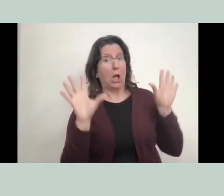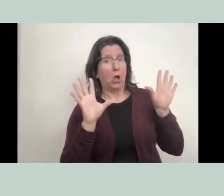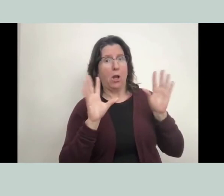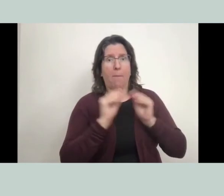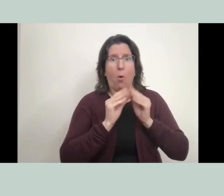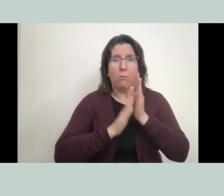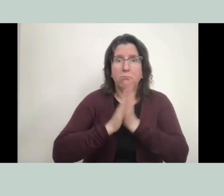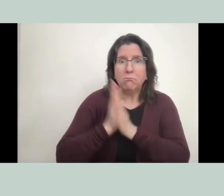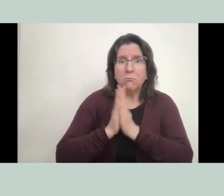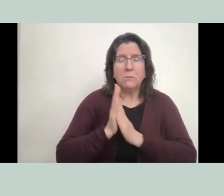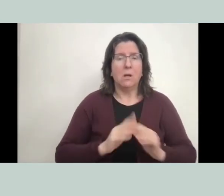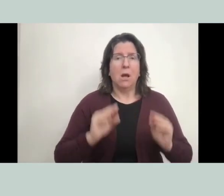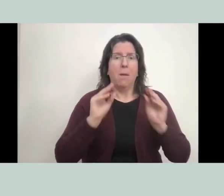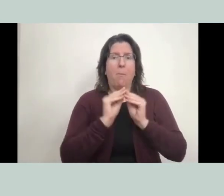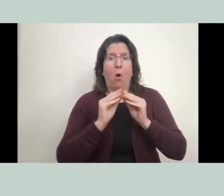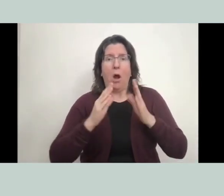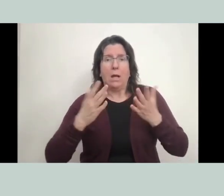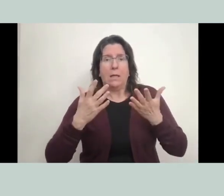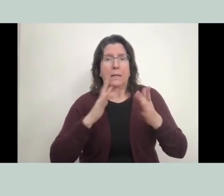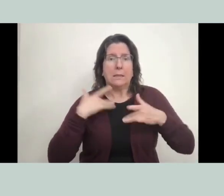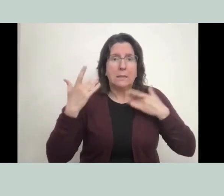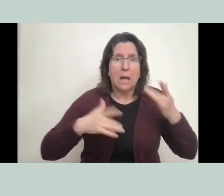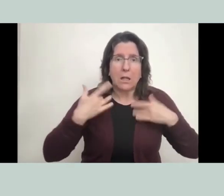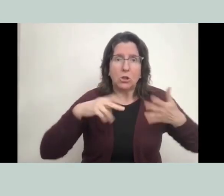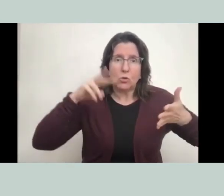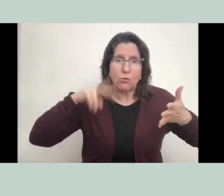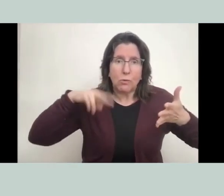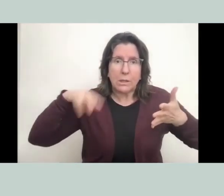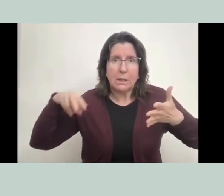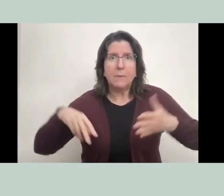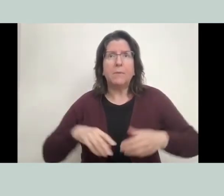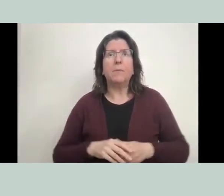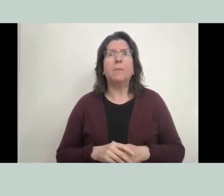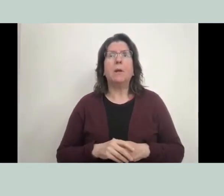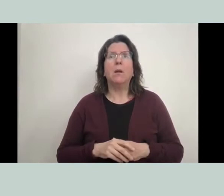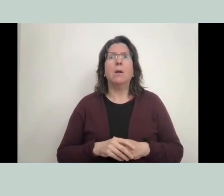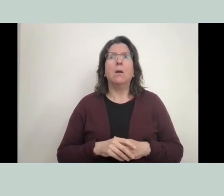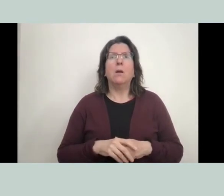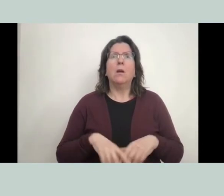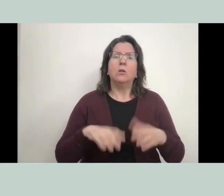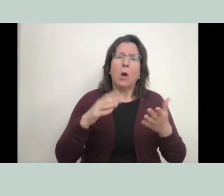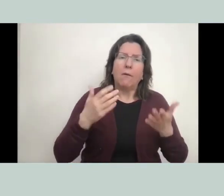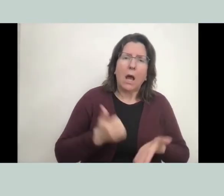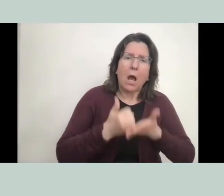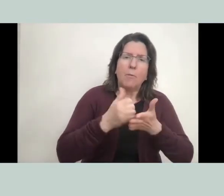If sentences are more elaborate the meaning is clearer, and it is more interesting or exciting to read.